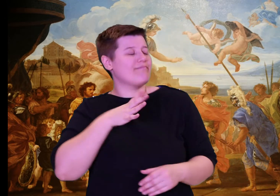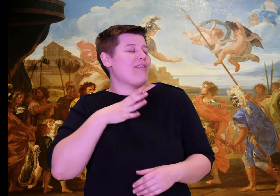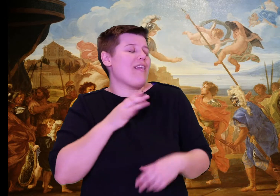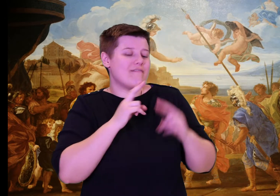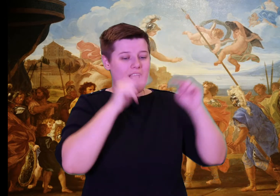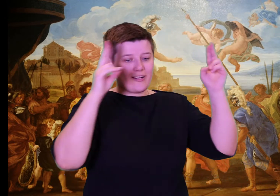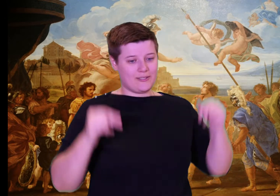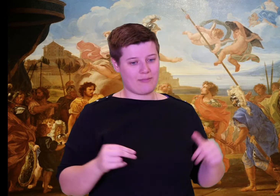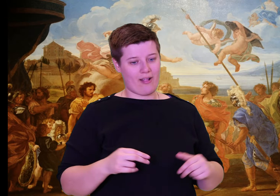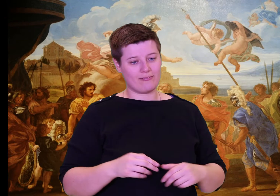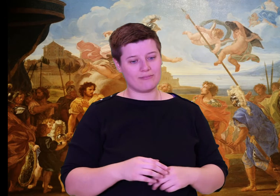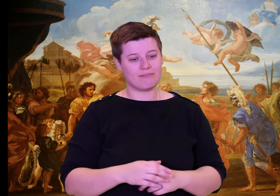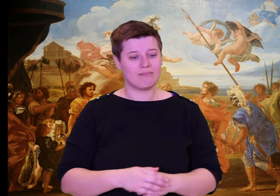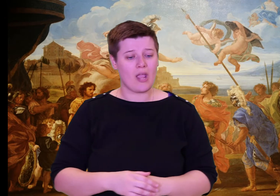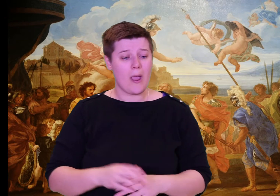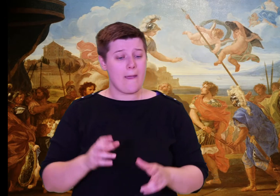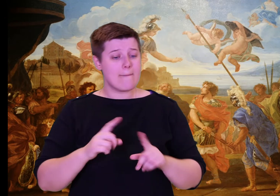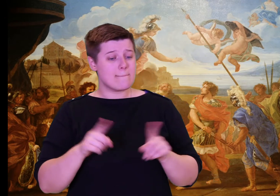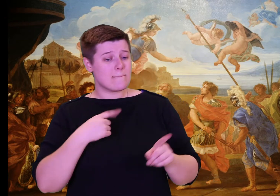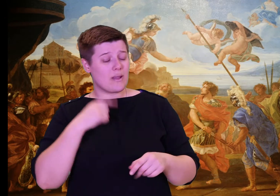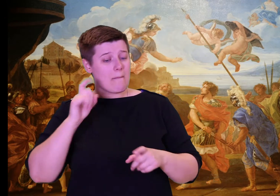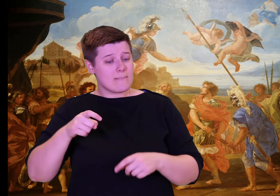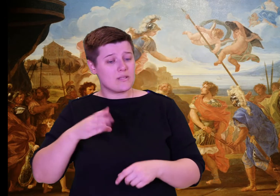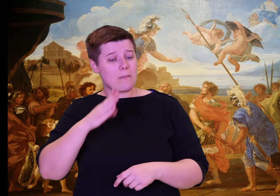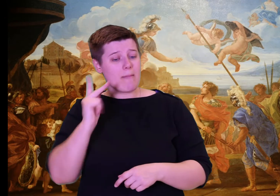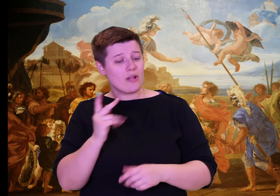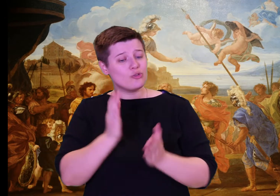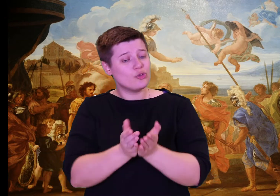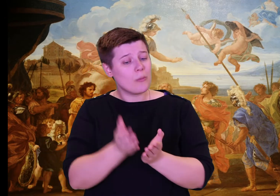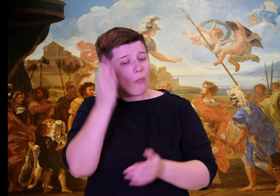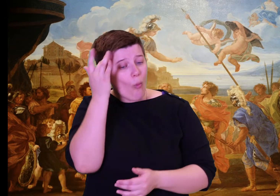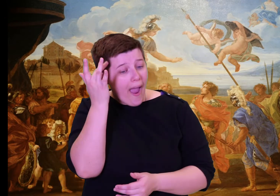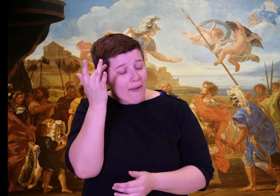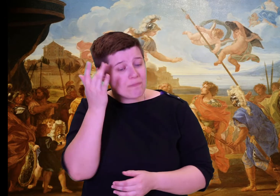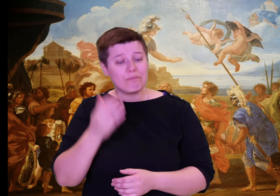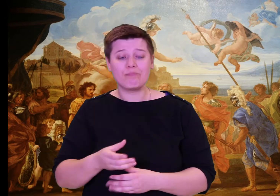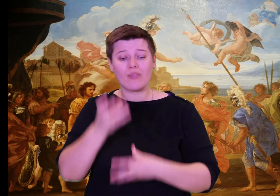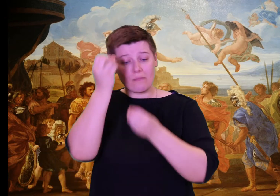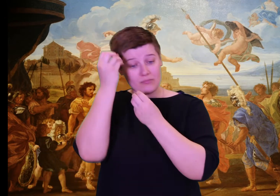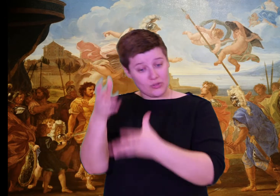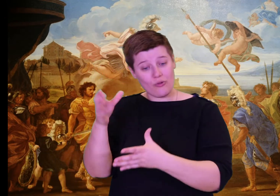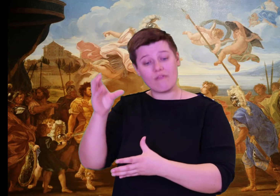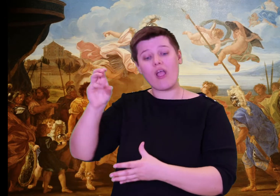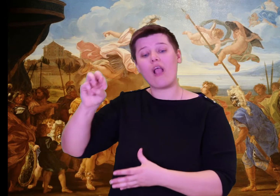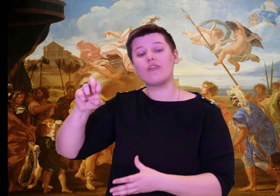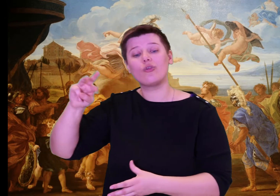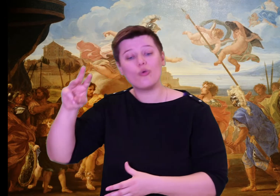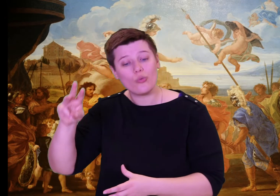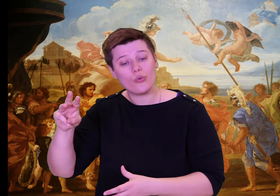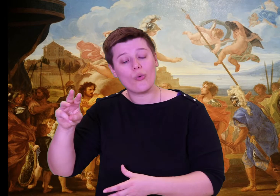Birds migrate there and take a year or more to travel back. Go visit him by